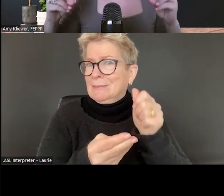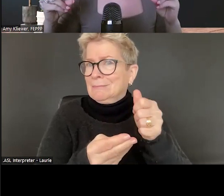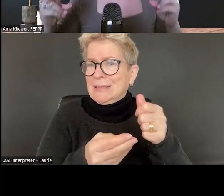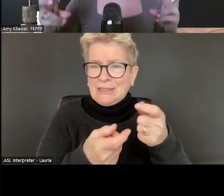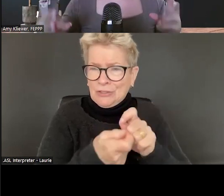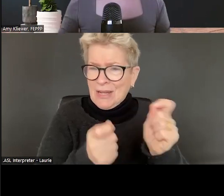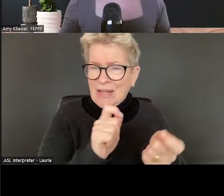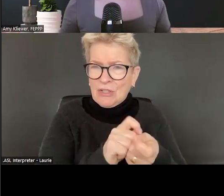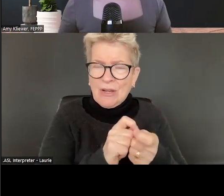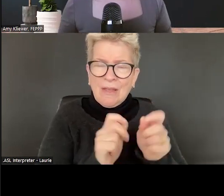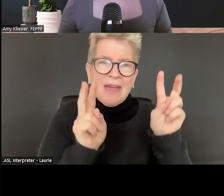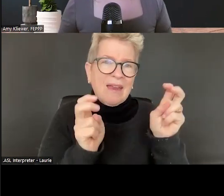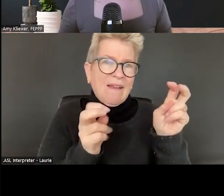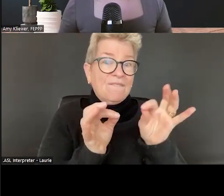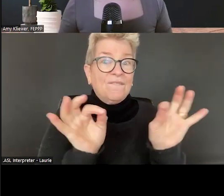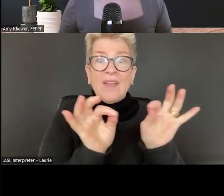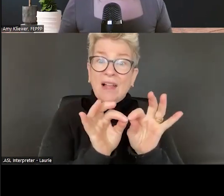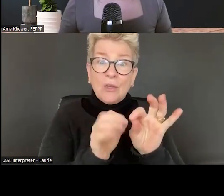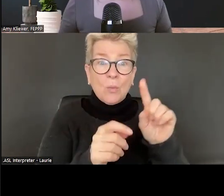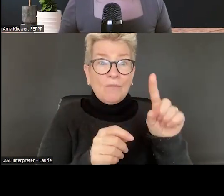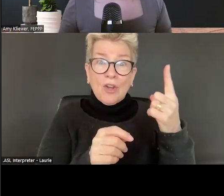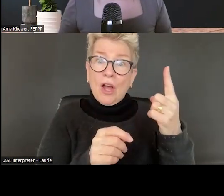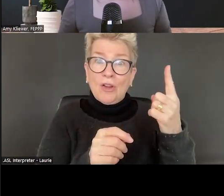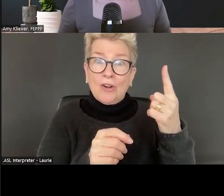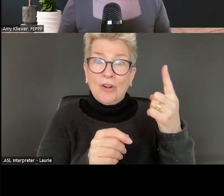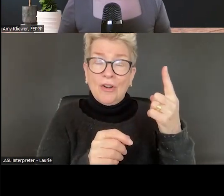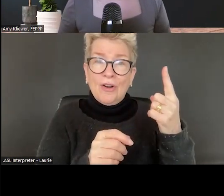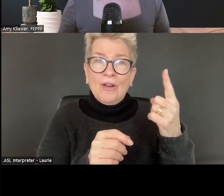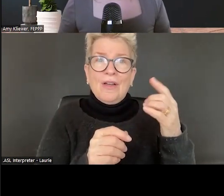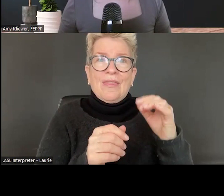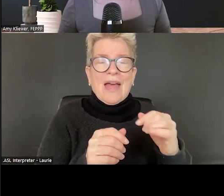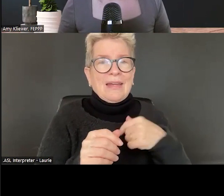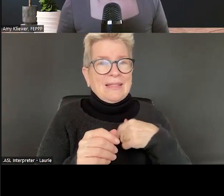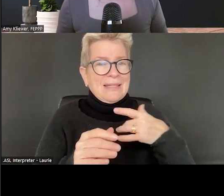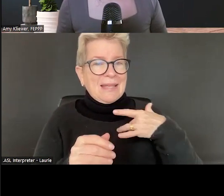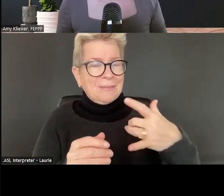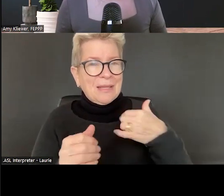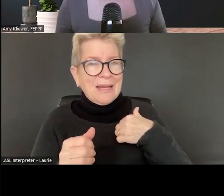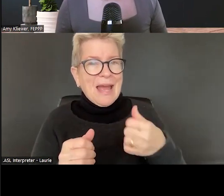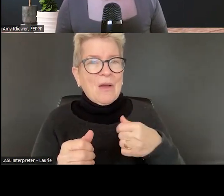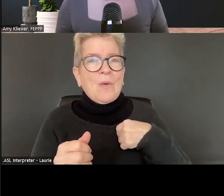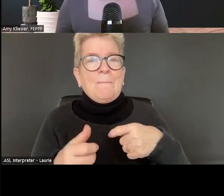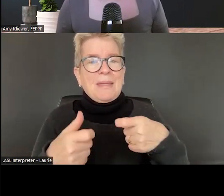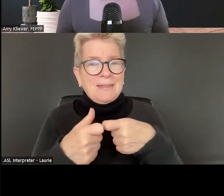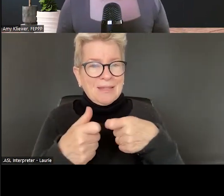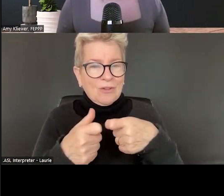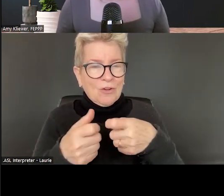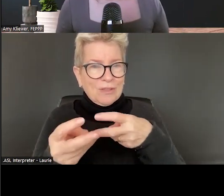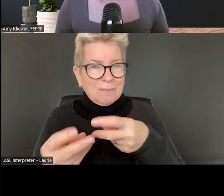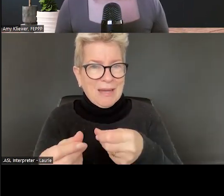a dollar lesson in what is now a digital spending world. So I would like to point